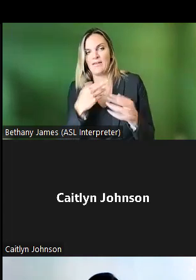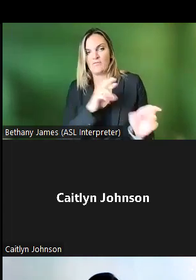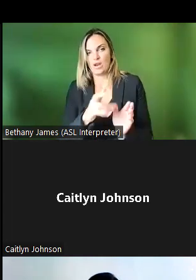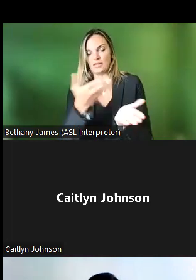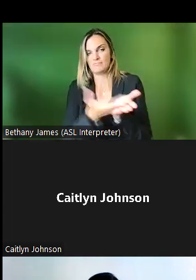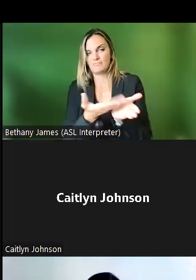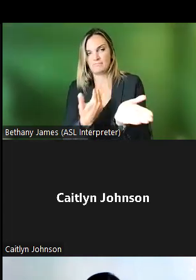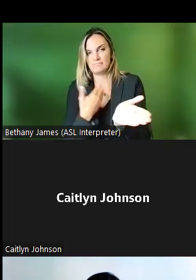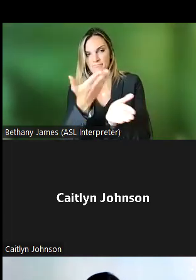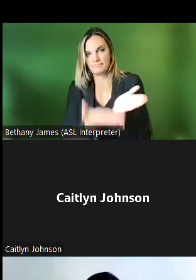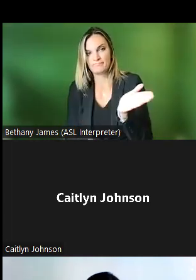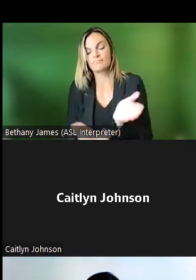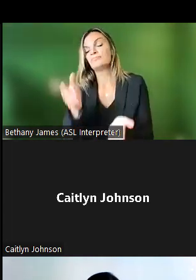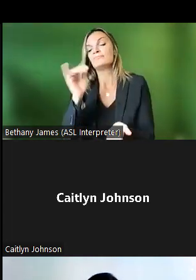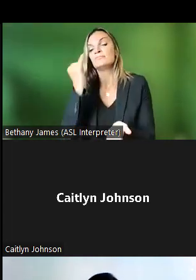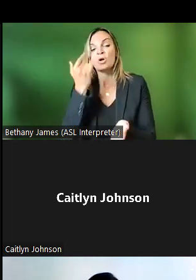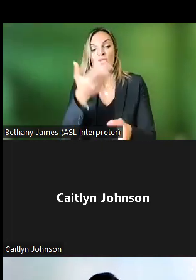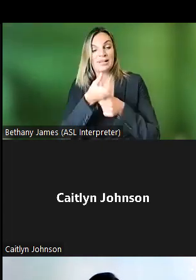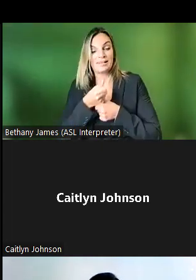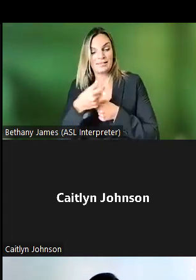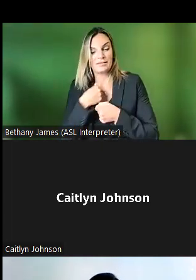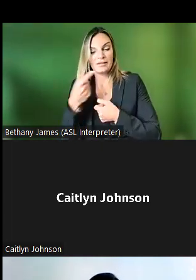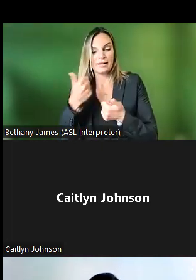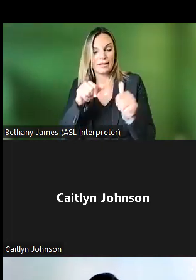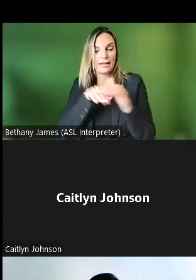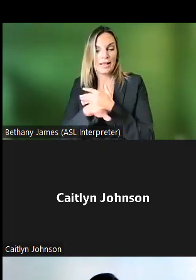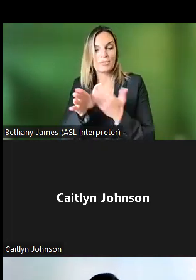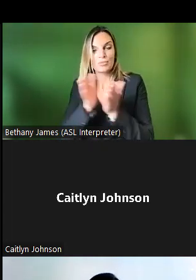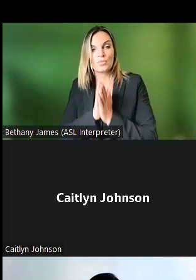requests that come into each department, and then also to handle grievances that come in.